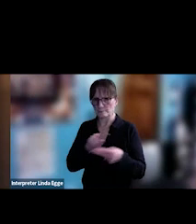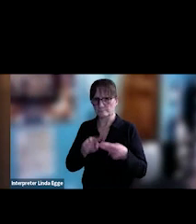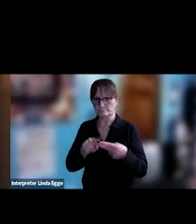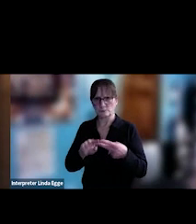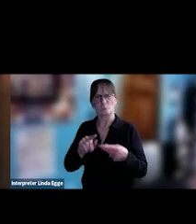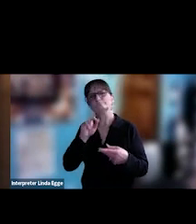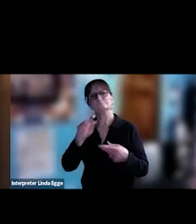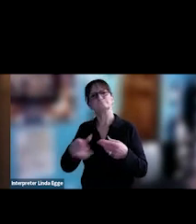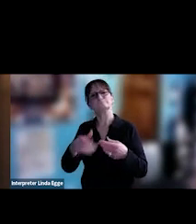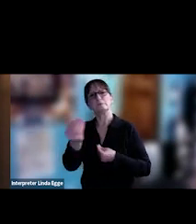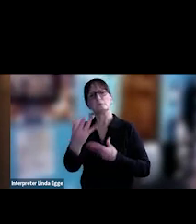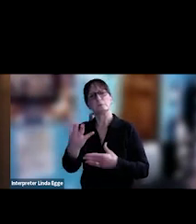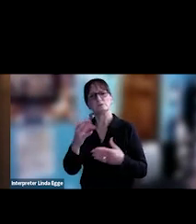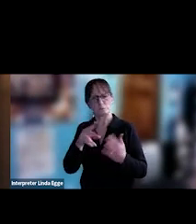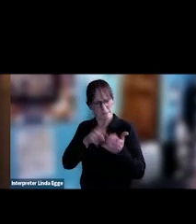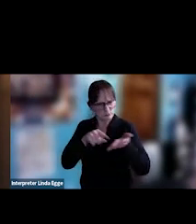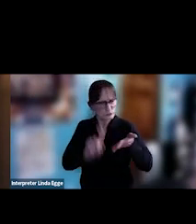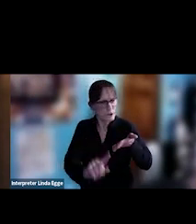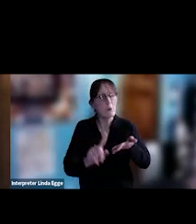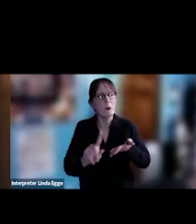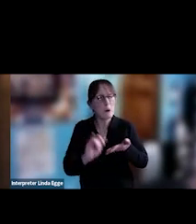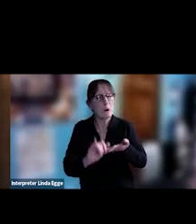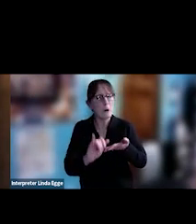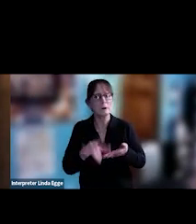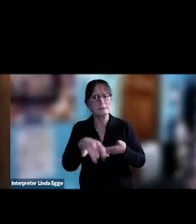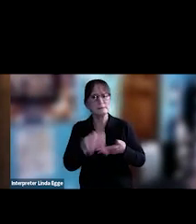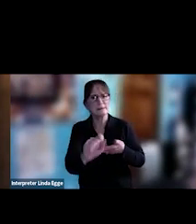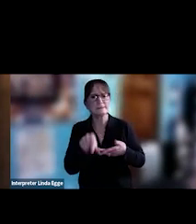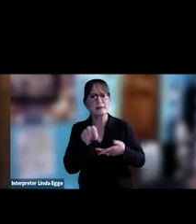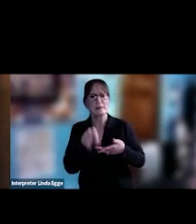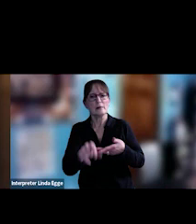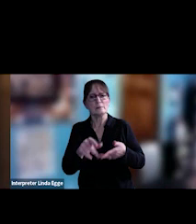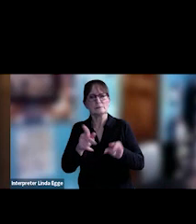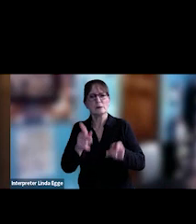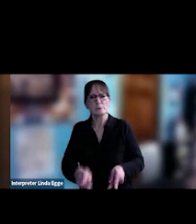they look in their records, they say, "Yes, this person is insured for retirement benefits.